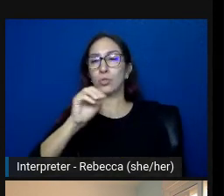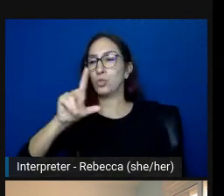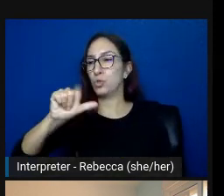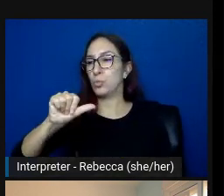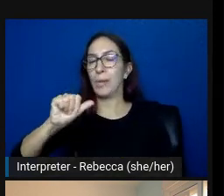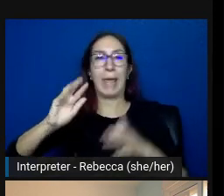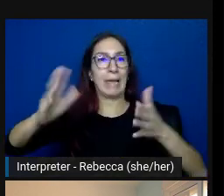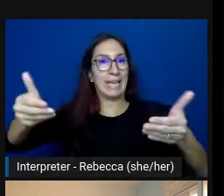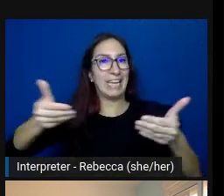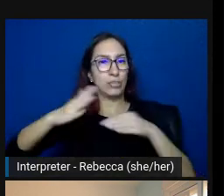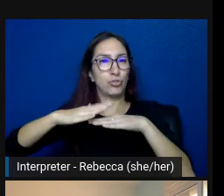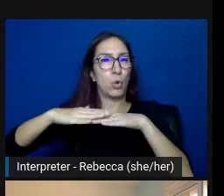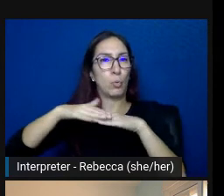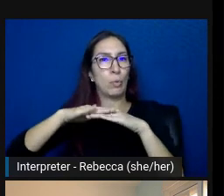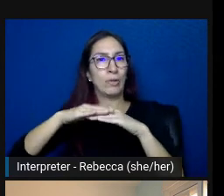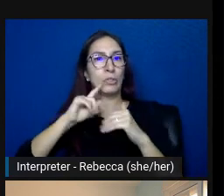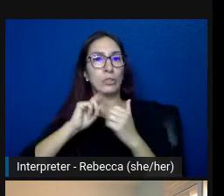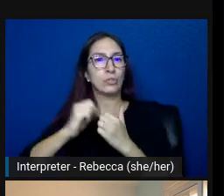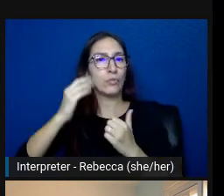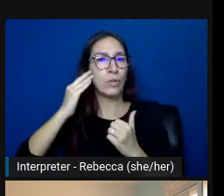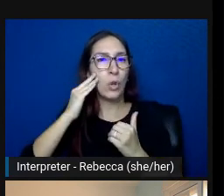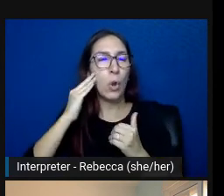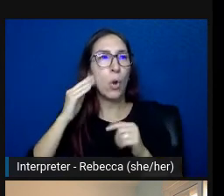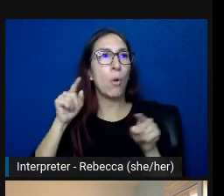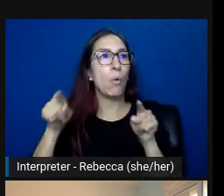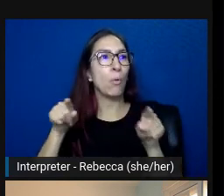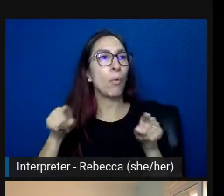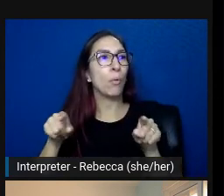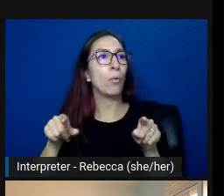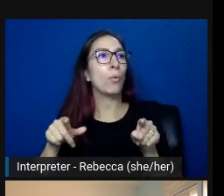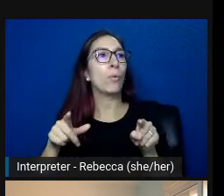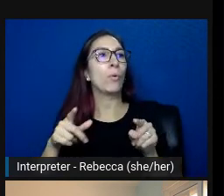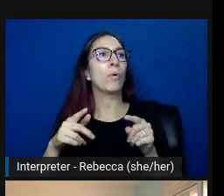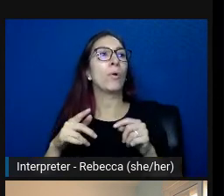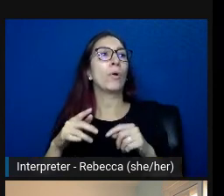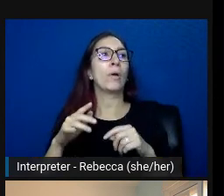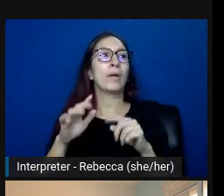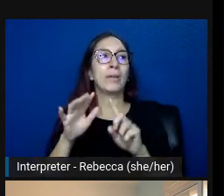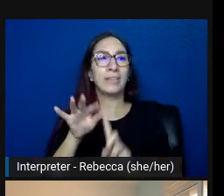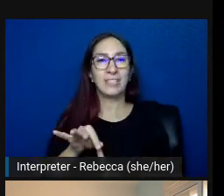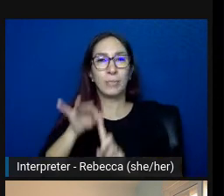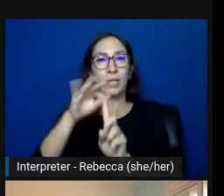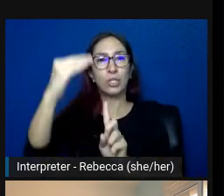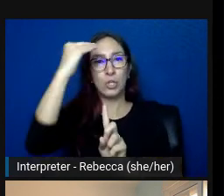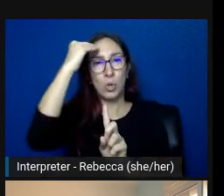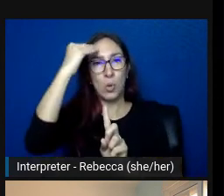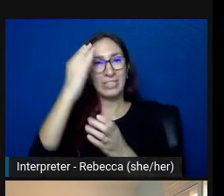what is the project and some key concepts and works that I think would be interesting.